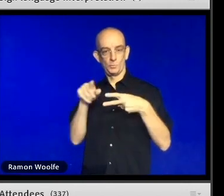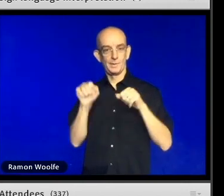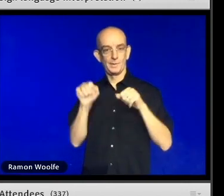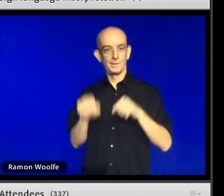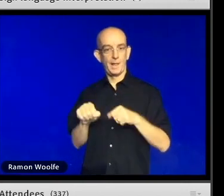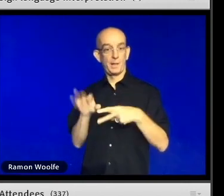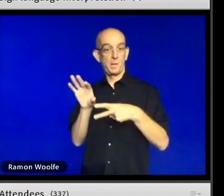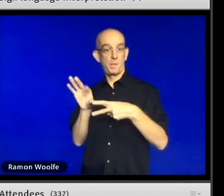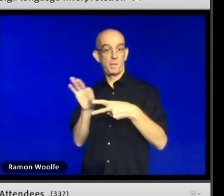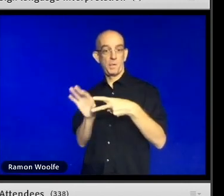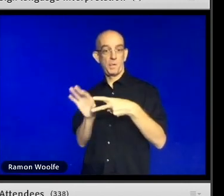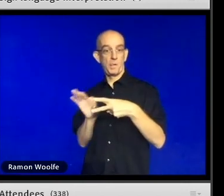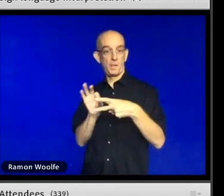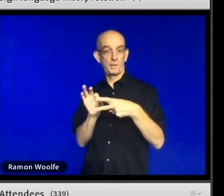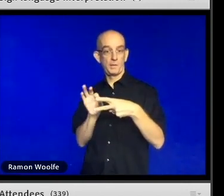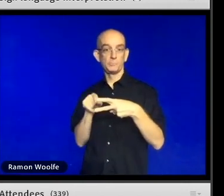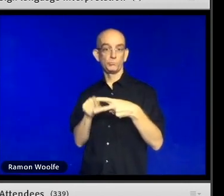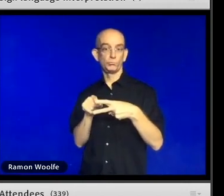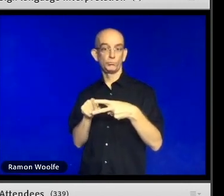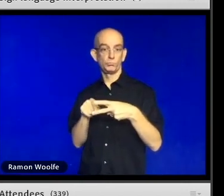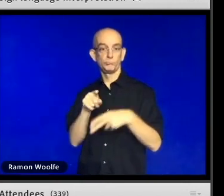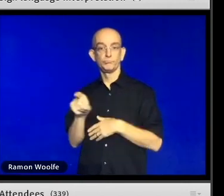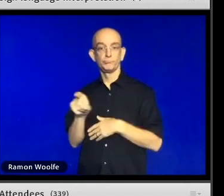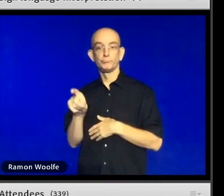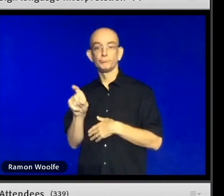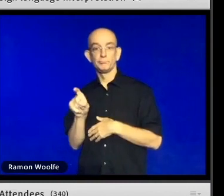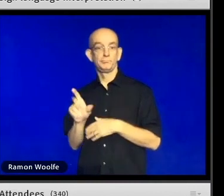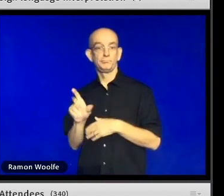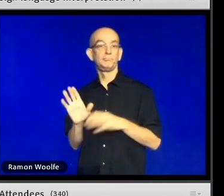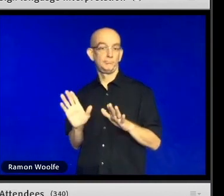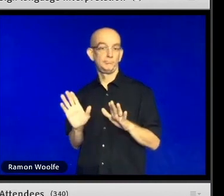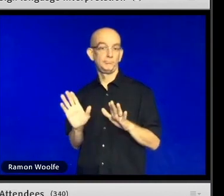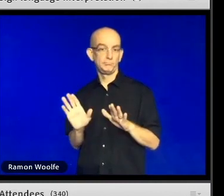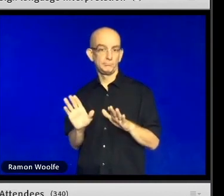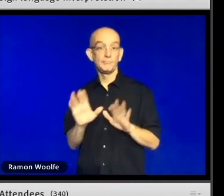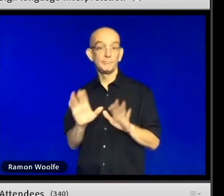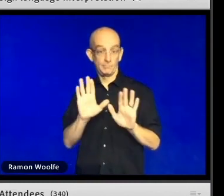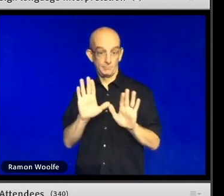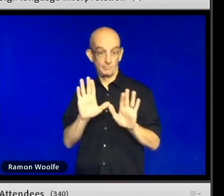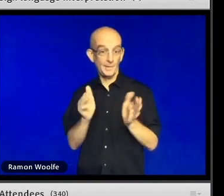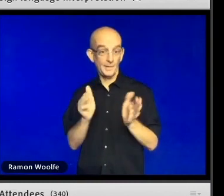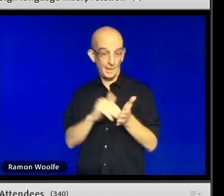will be happy to post that in the chat as needed simply mentioned in the chat and she'll